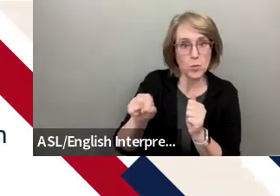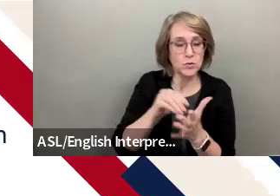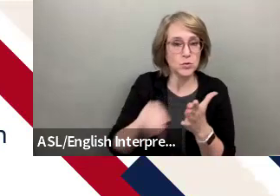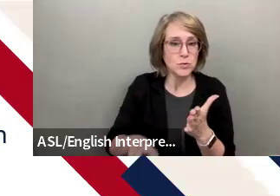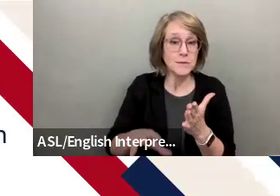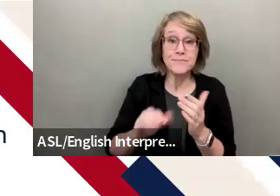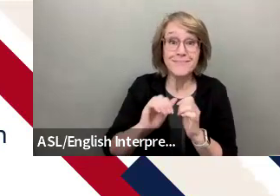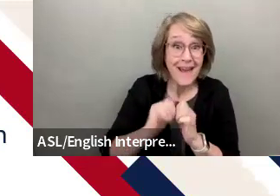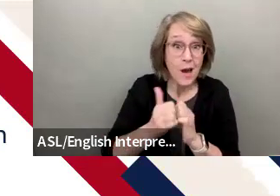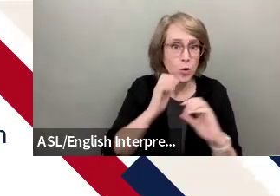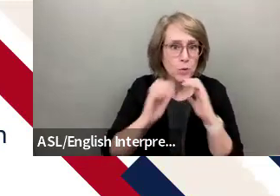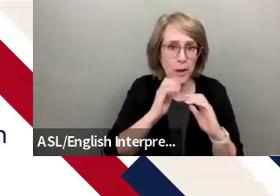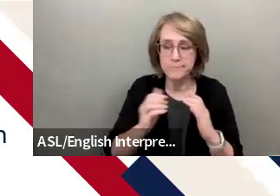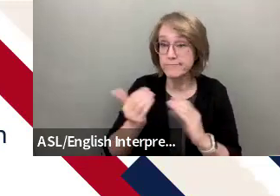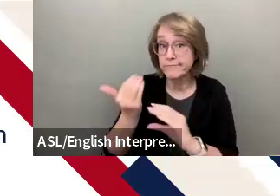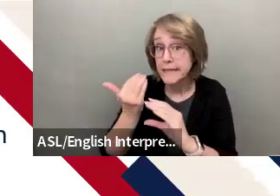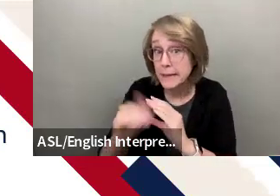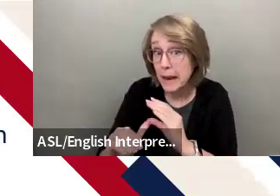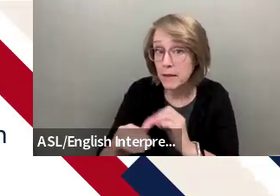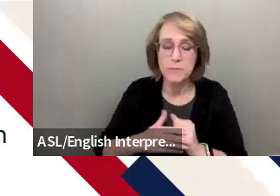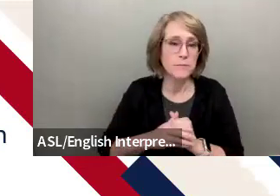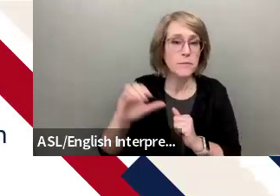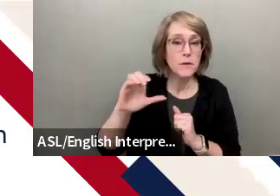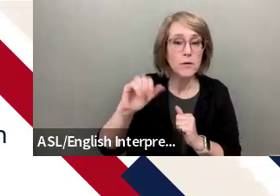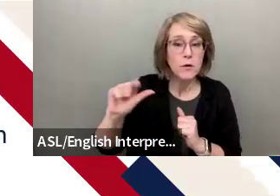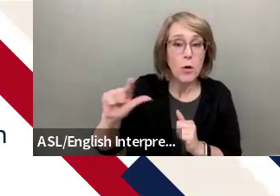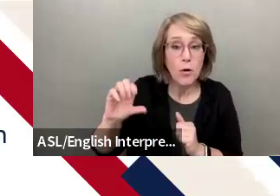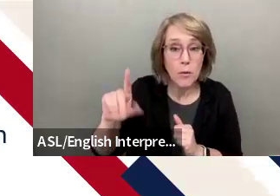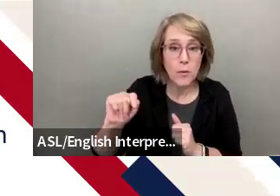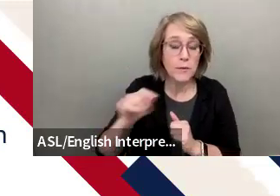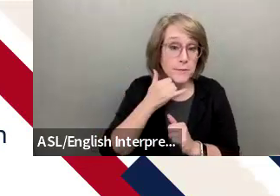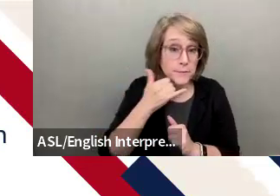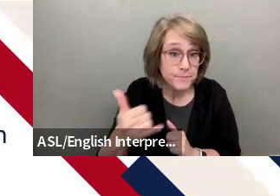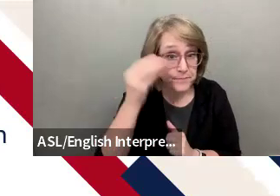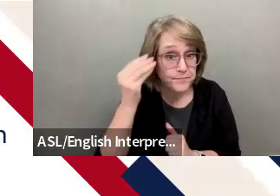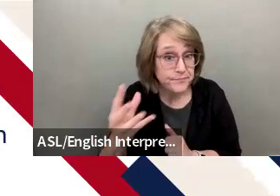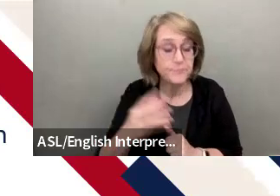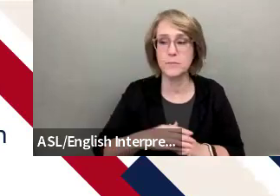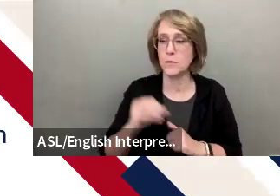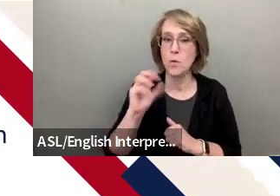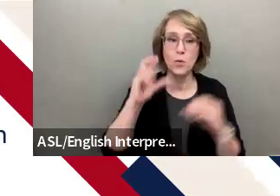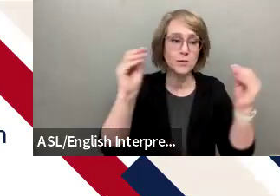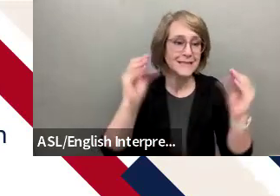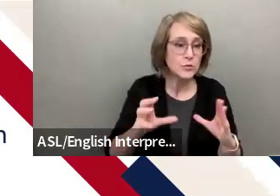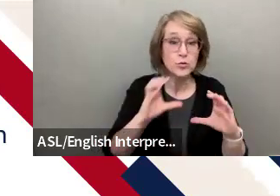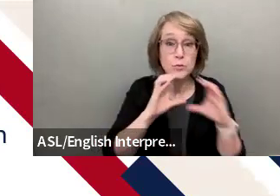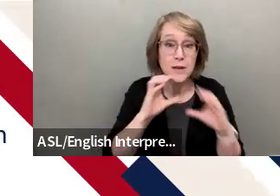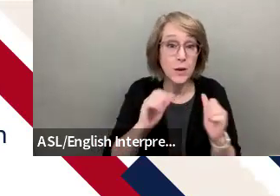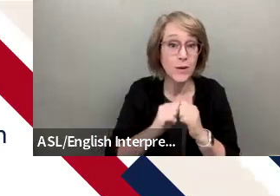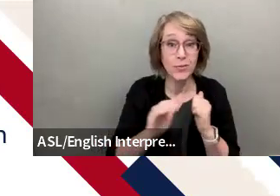PROCEDURES. THE TEACHERS HAVING THEM COMMUNICATE WITH THE EMPLOYERS EVENTUALLY GIVING THAT HAND